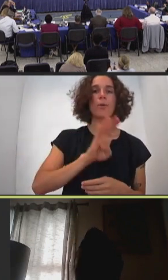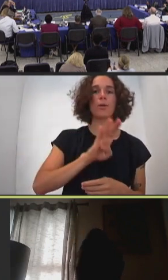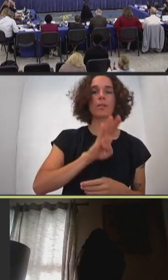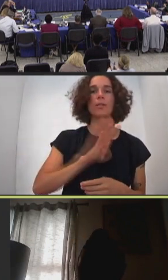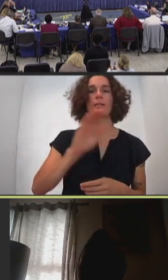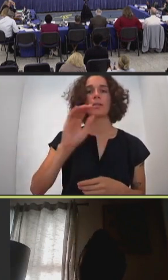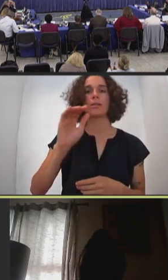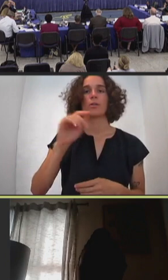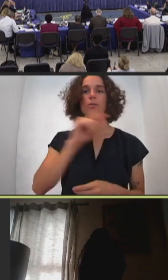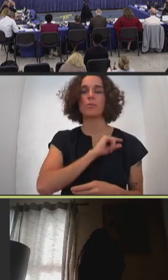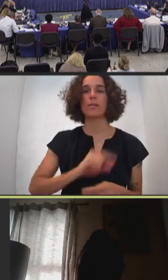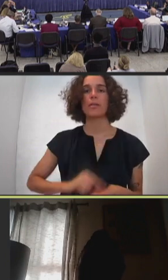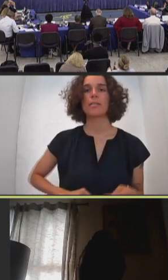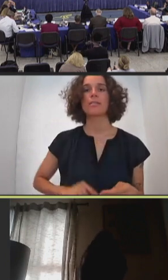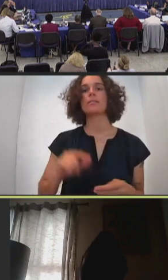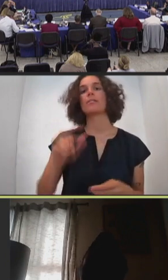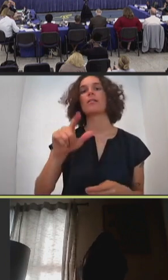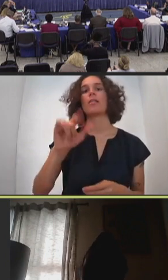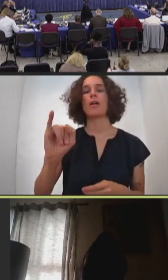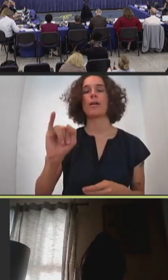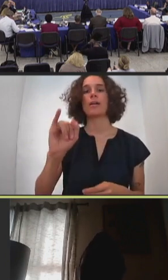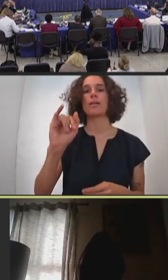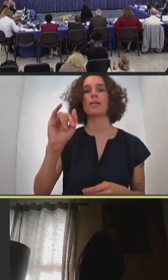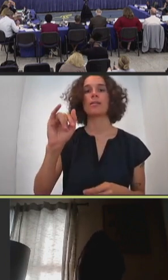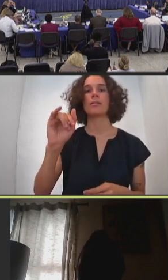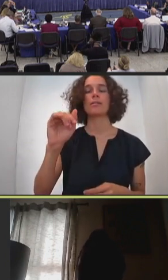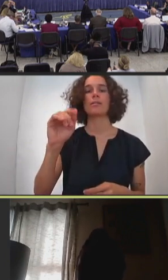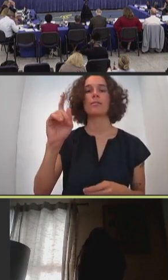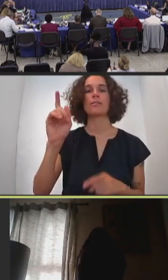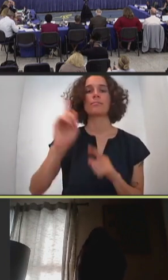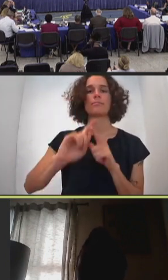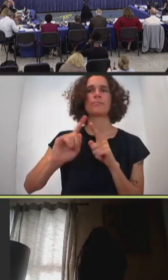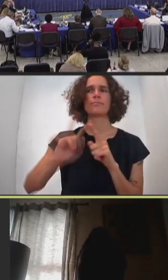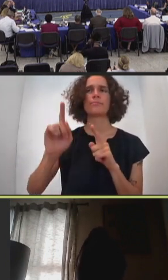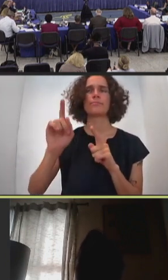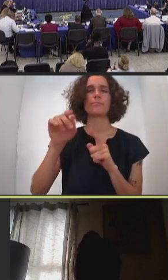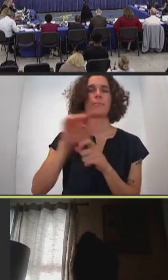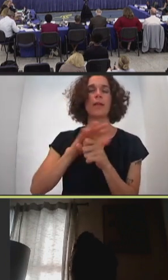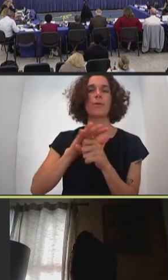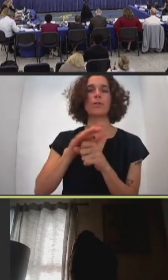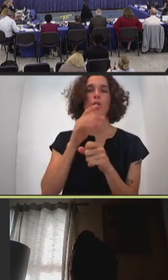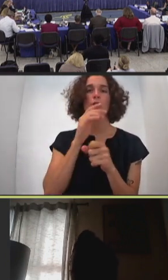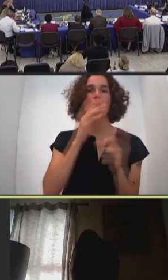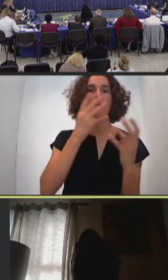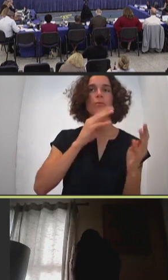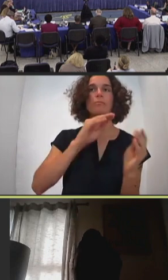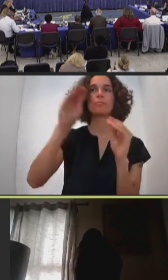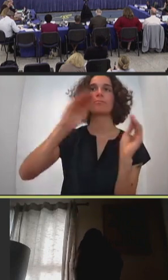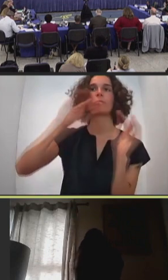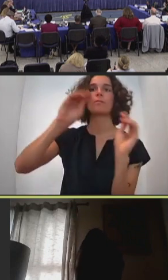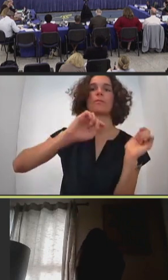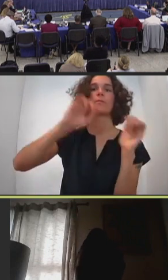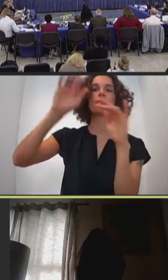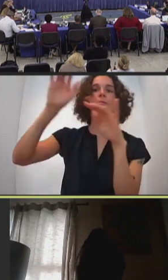for all the migrants that leave Arizona and go there. In prior years, we had also